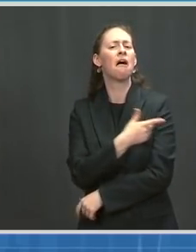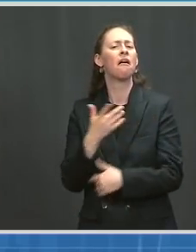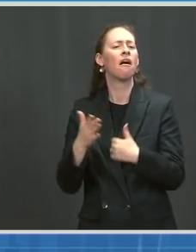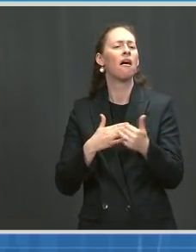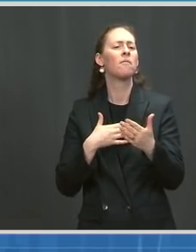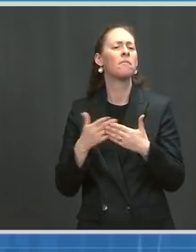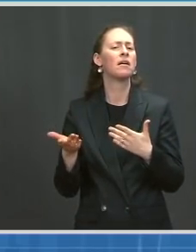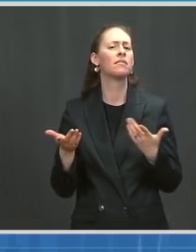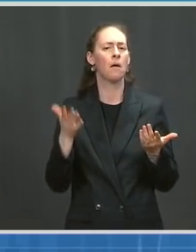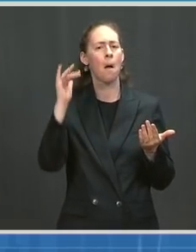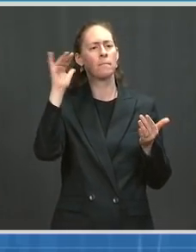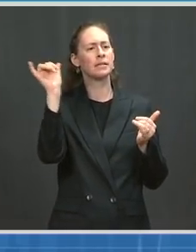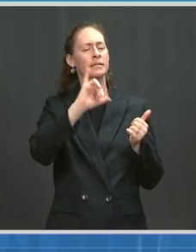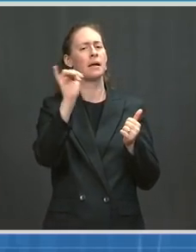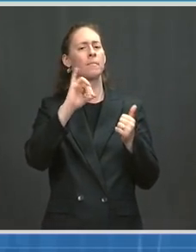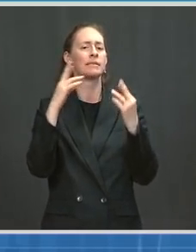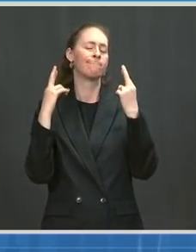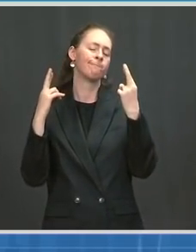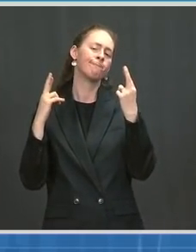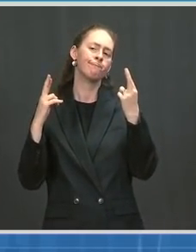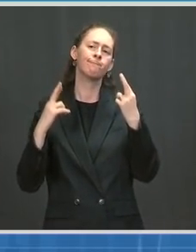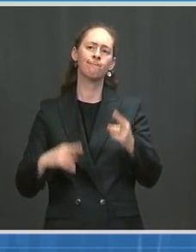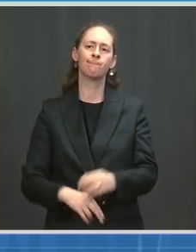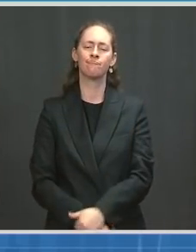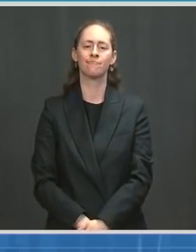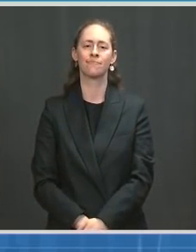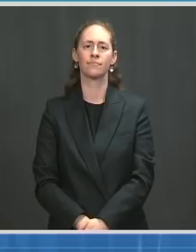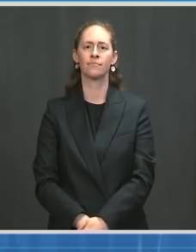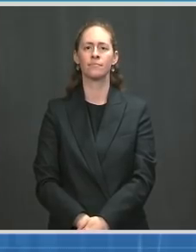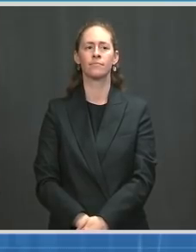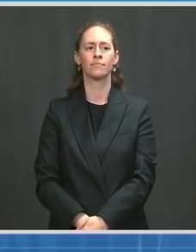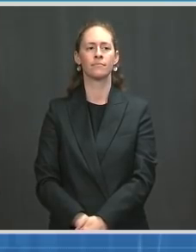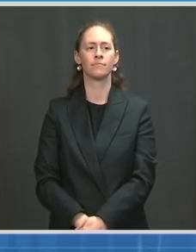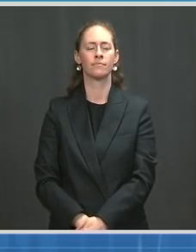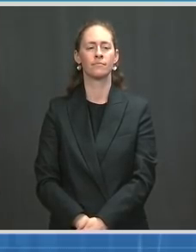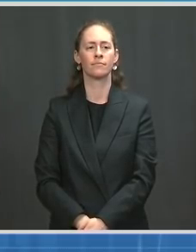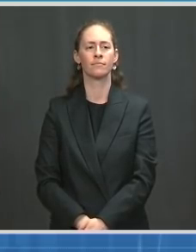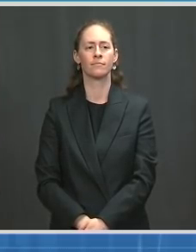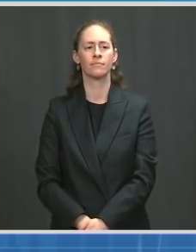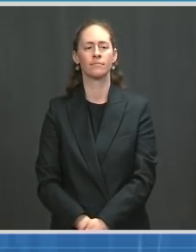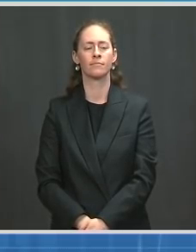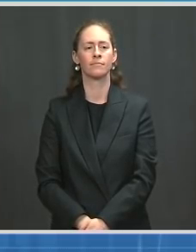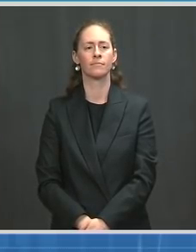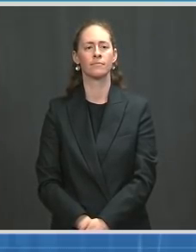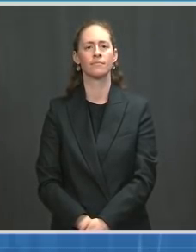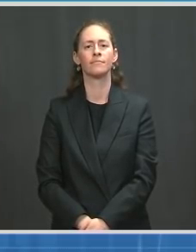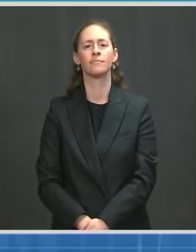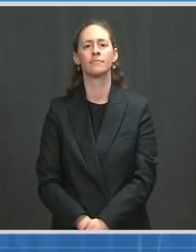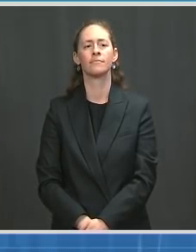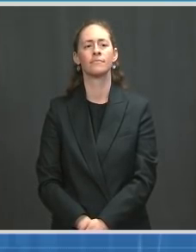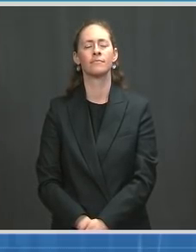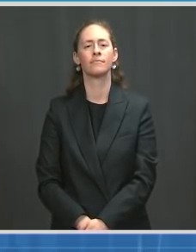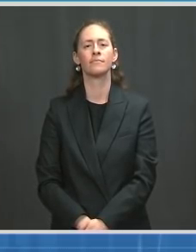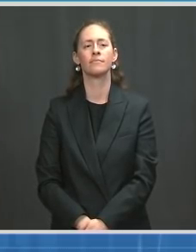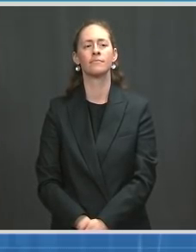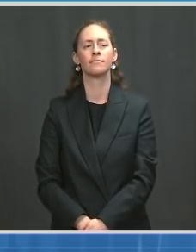which I think you ask frequently, is about the status of doses to other countries.